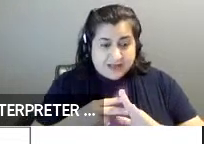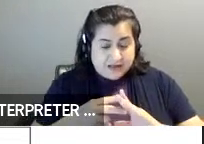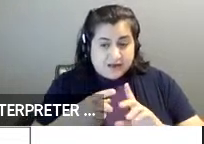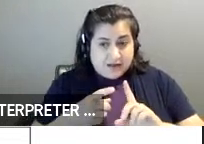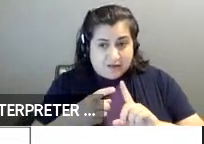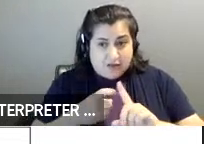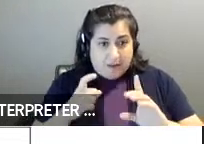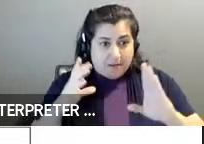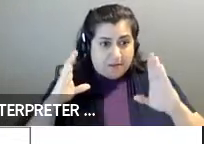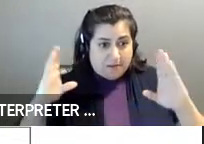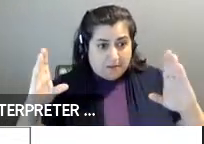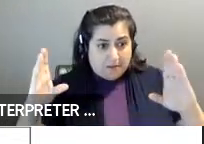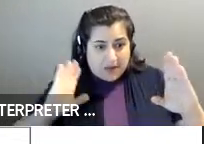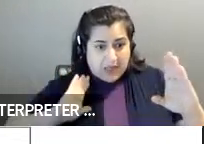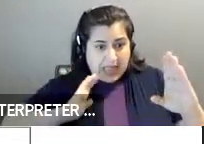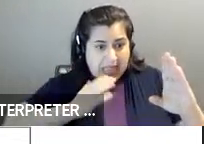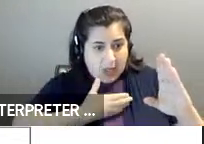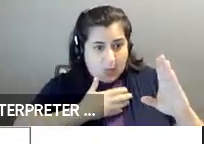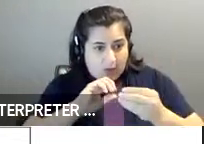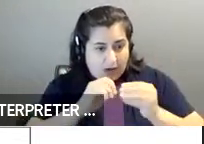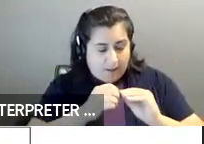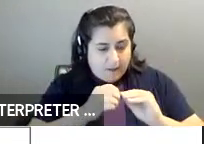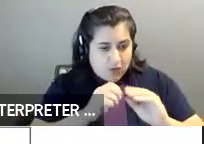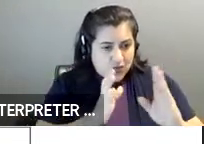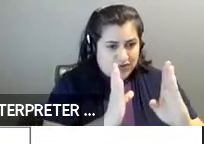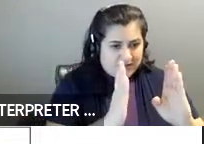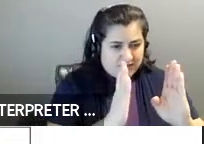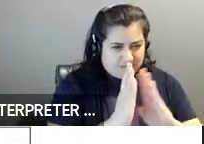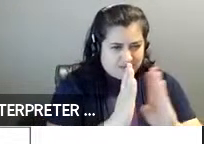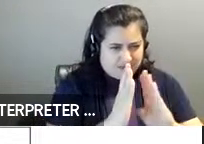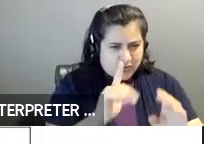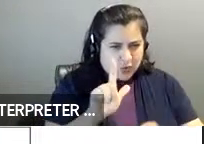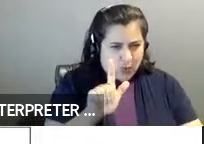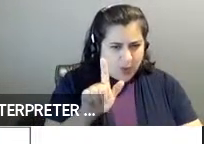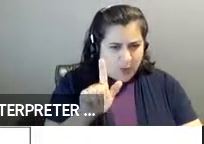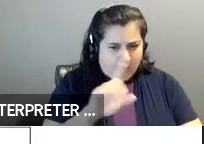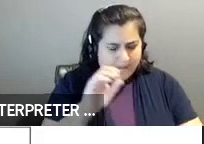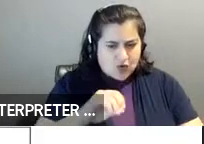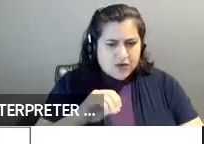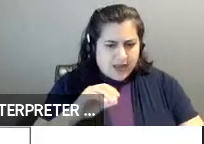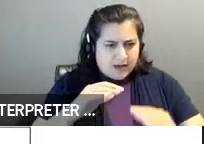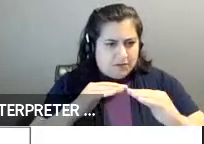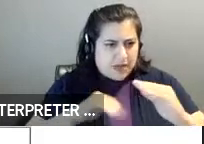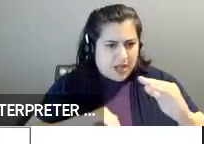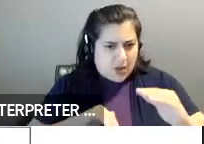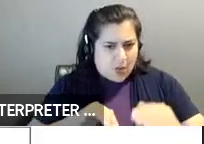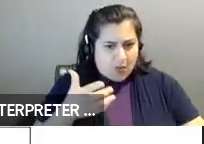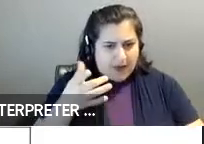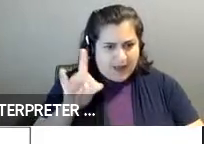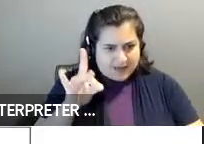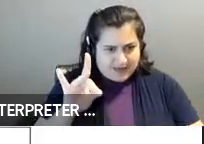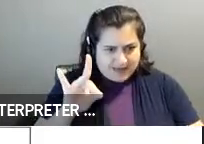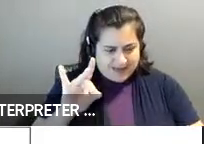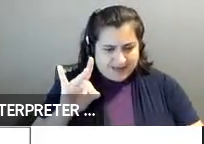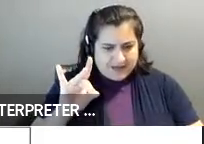Likewise at 17 inches, 4.5% of a weighted sample have a seat height equal to or less